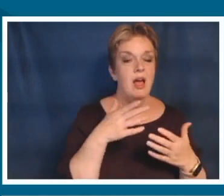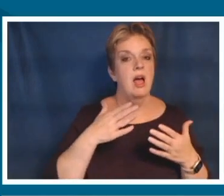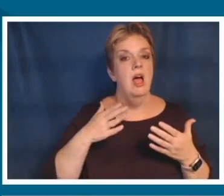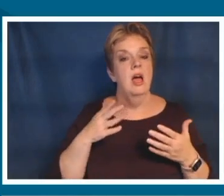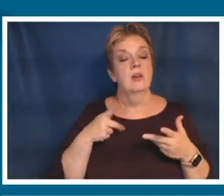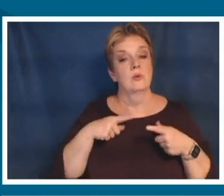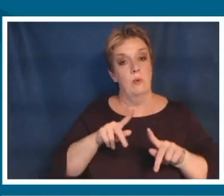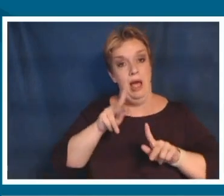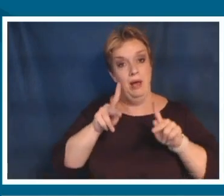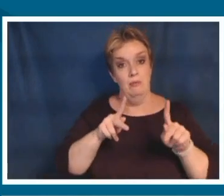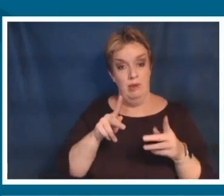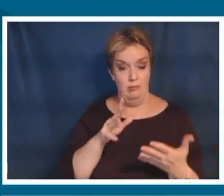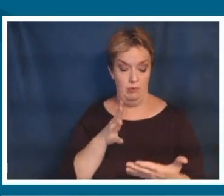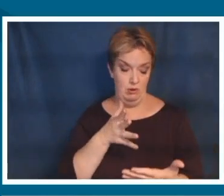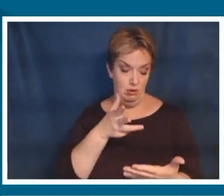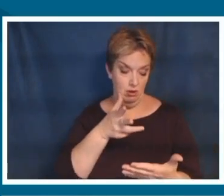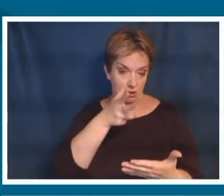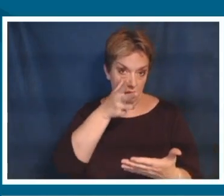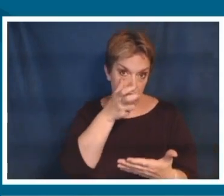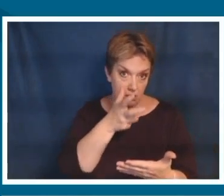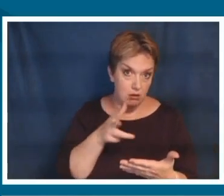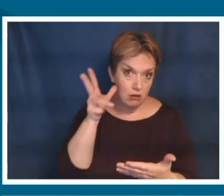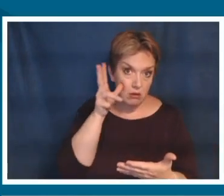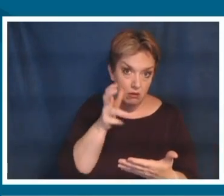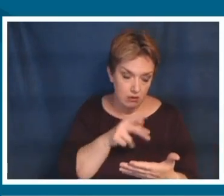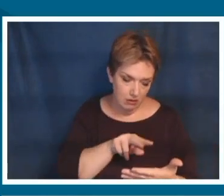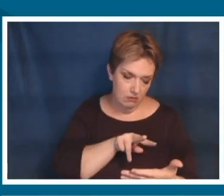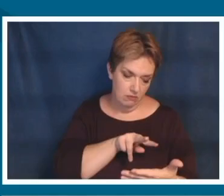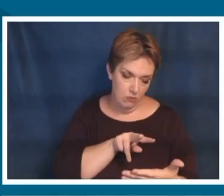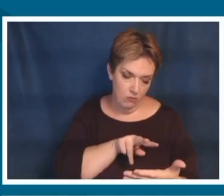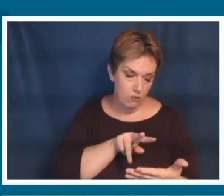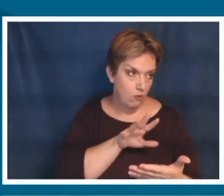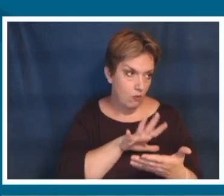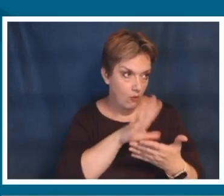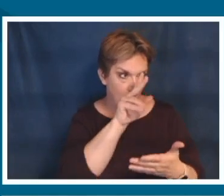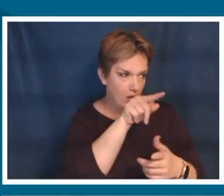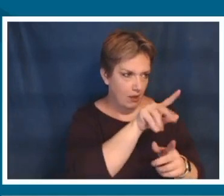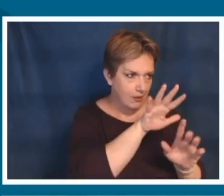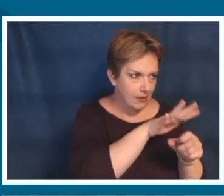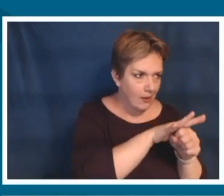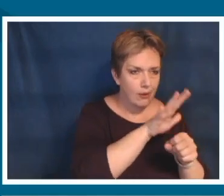they're listening to that so that's um